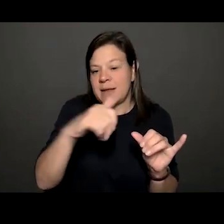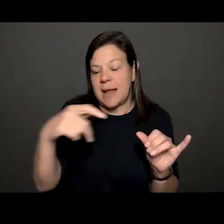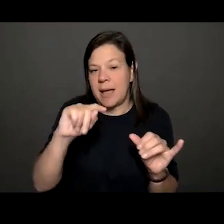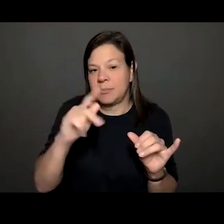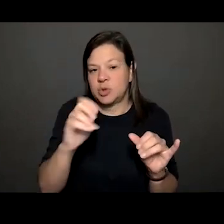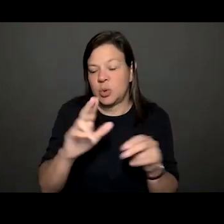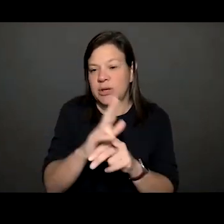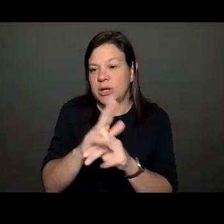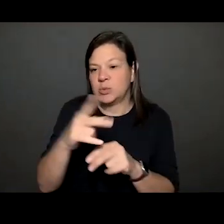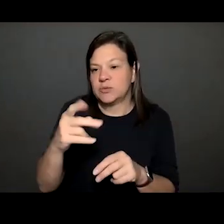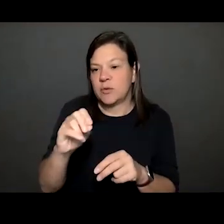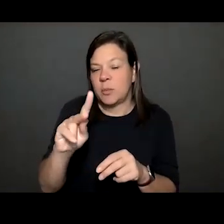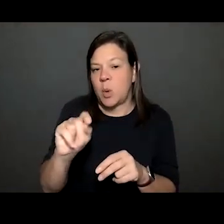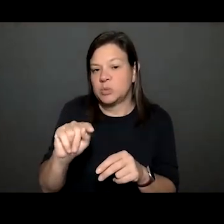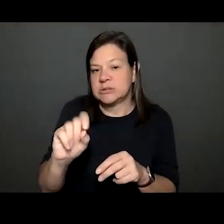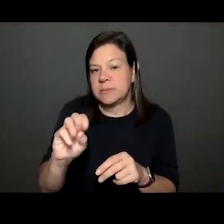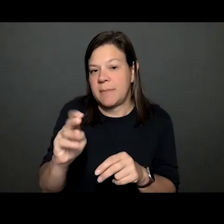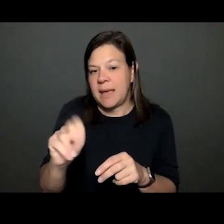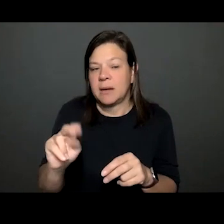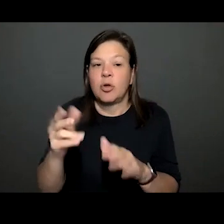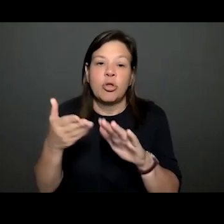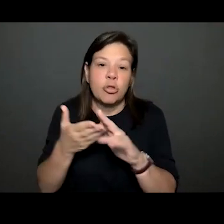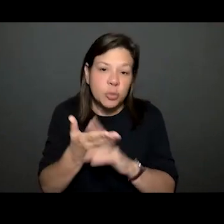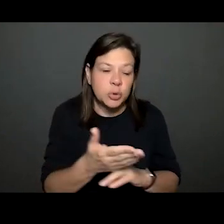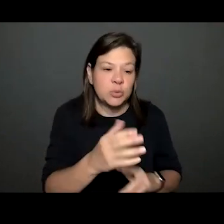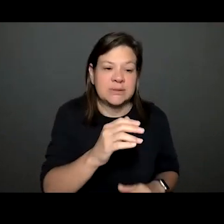WE HAVE THE HubSpot API CLIENT THAT WE ARE USING TO MAKE OUR REQUESTS EASILY.